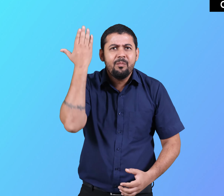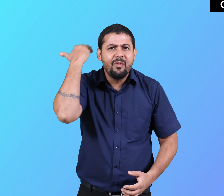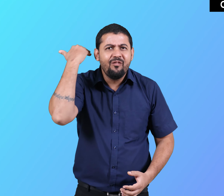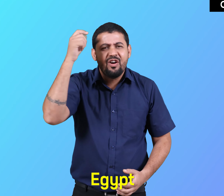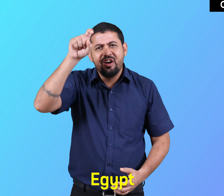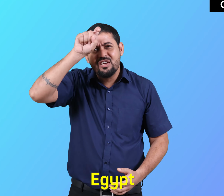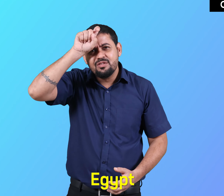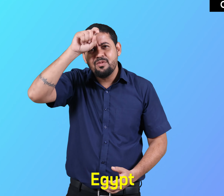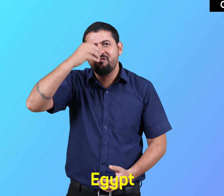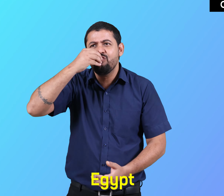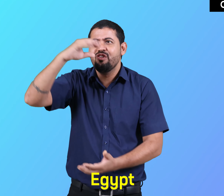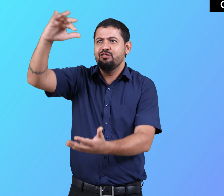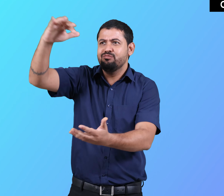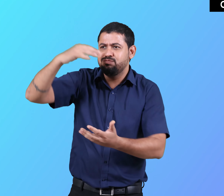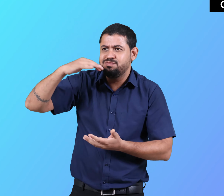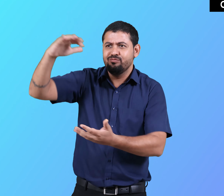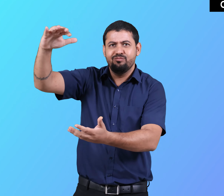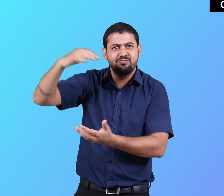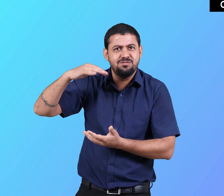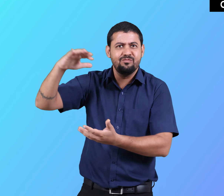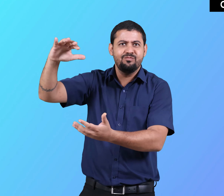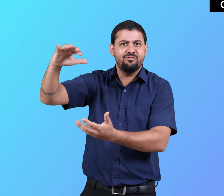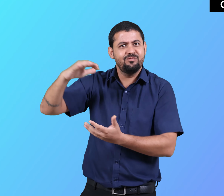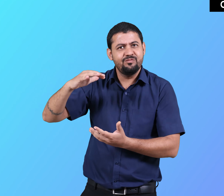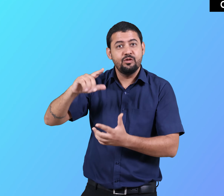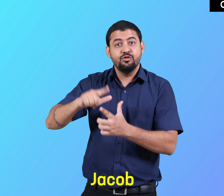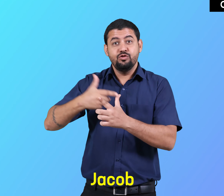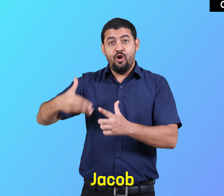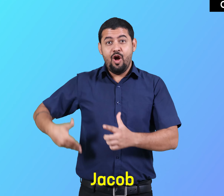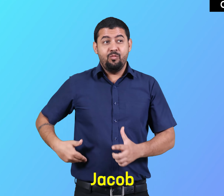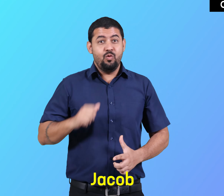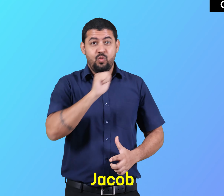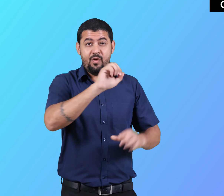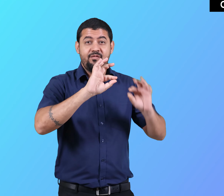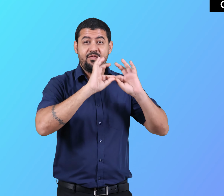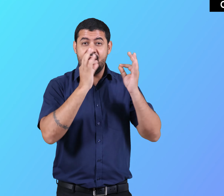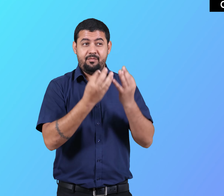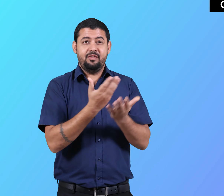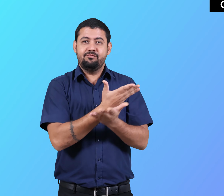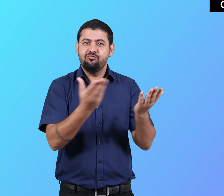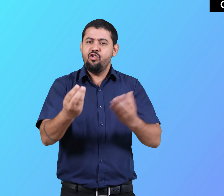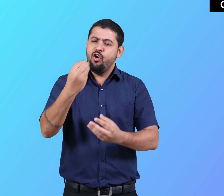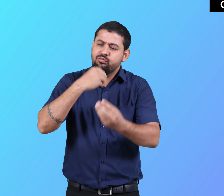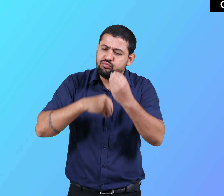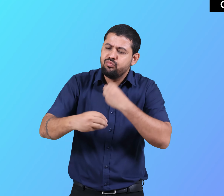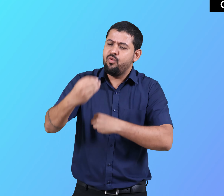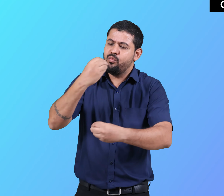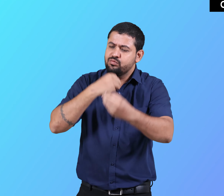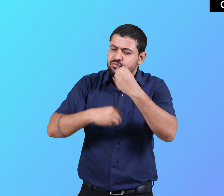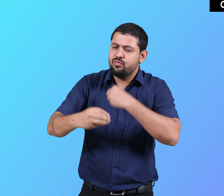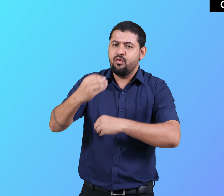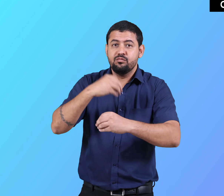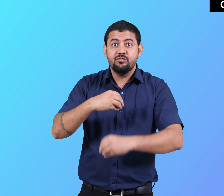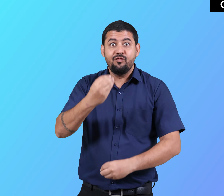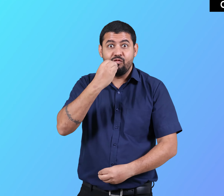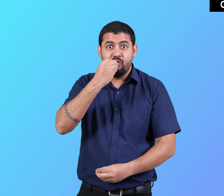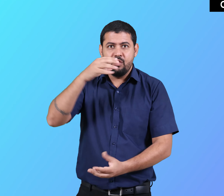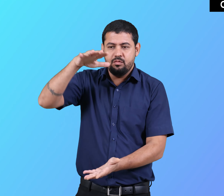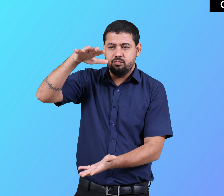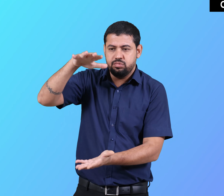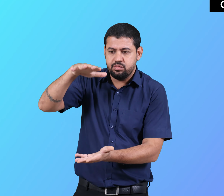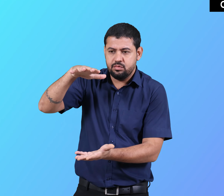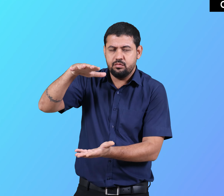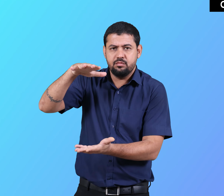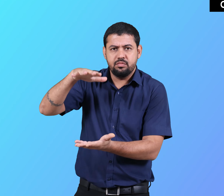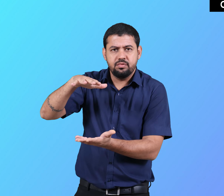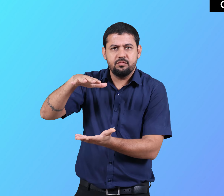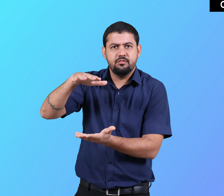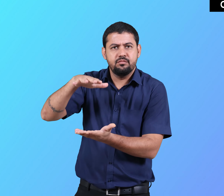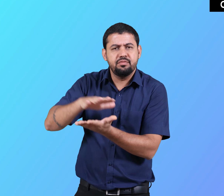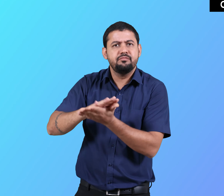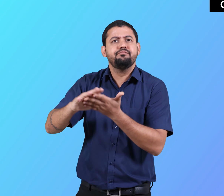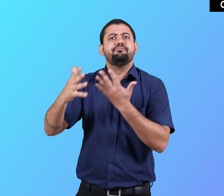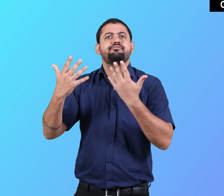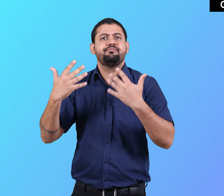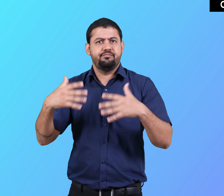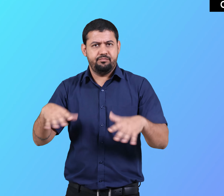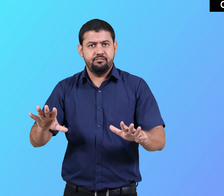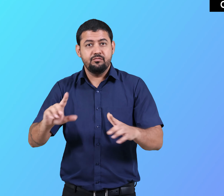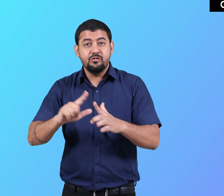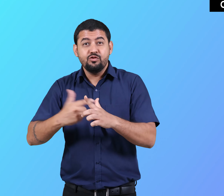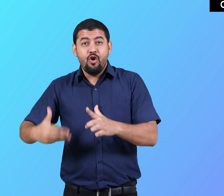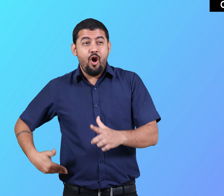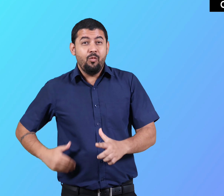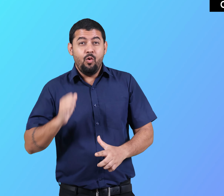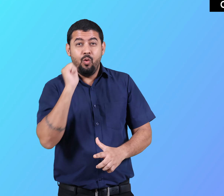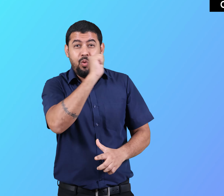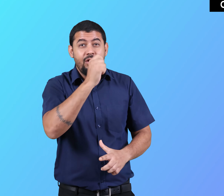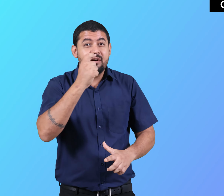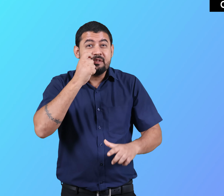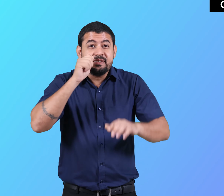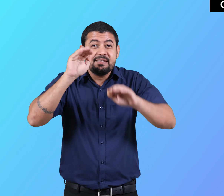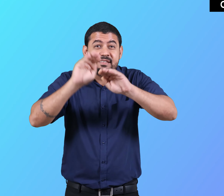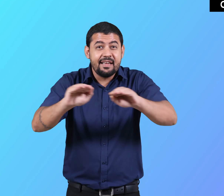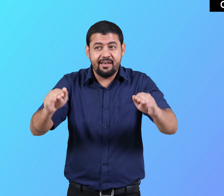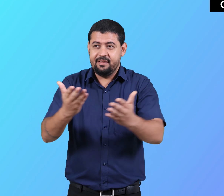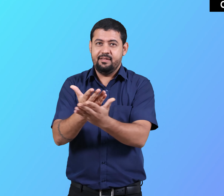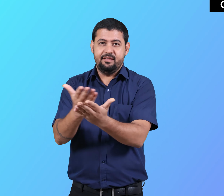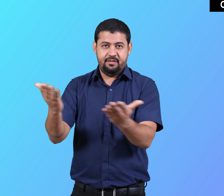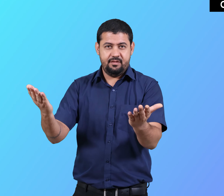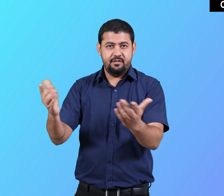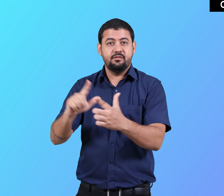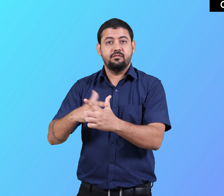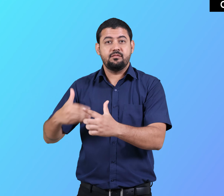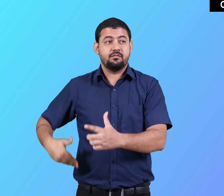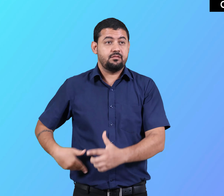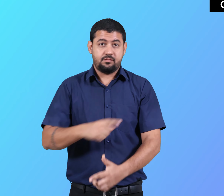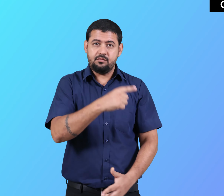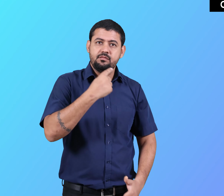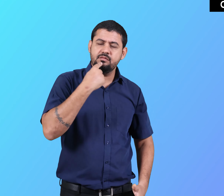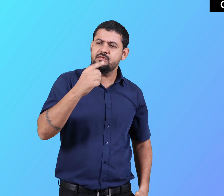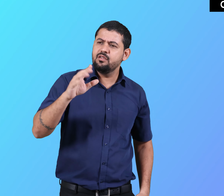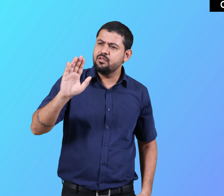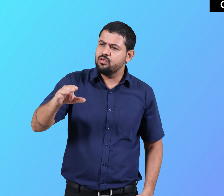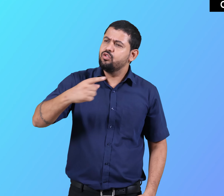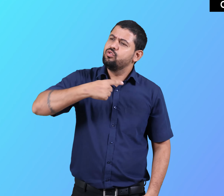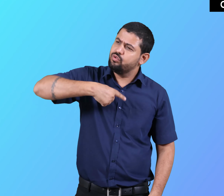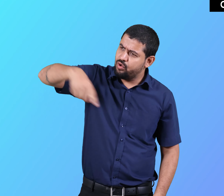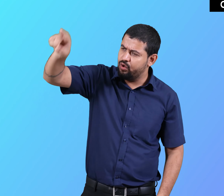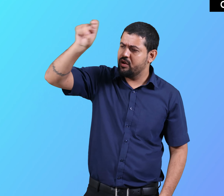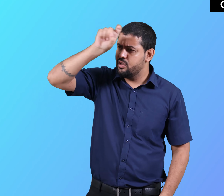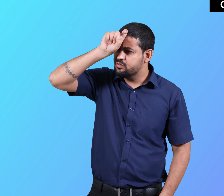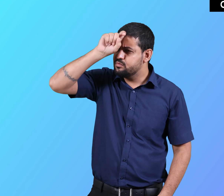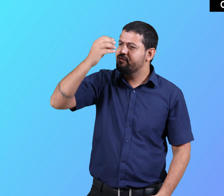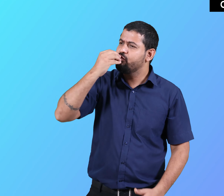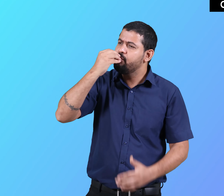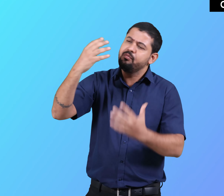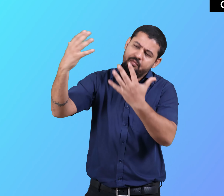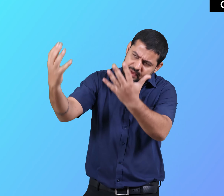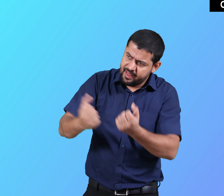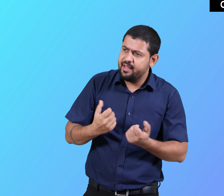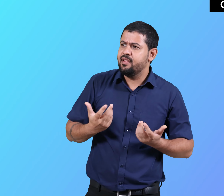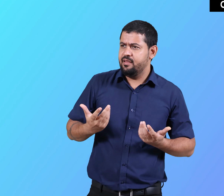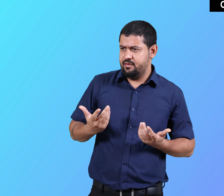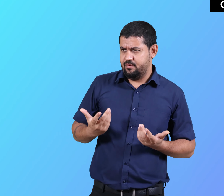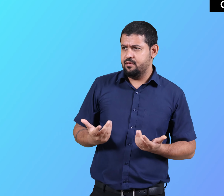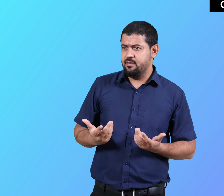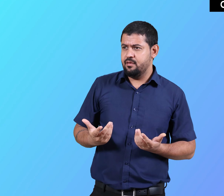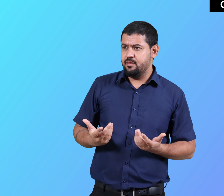The people ate all the grain they had brought from Egypt. When that grain was gone, Jacob said to his sons, “Go to Egypt and buy some more grain for us to eat.”